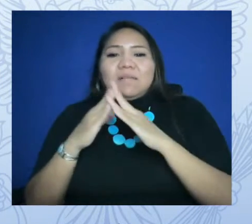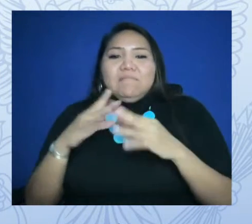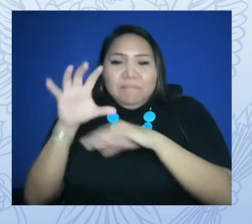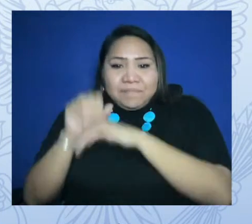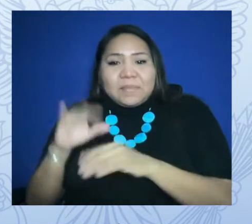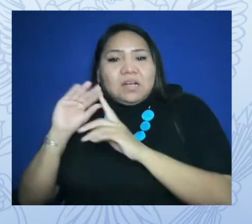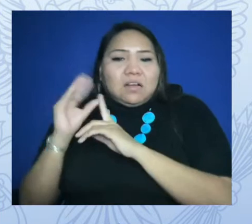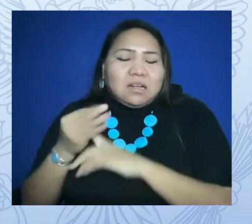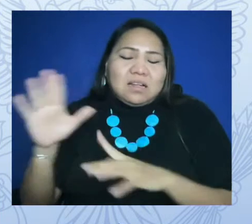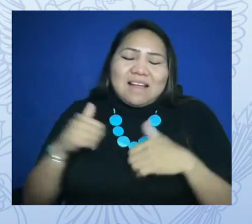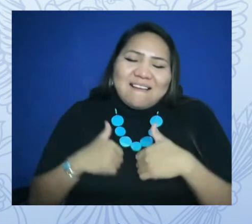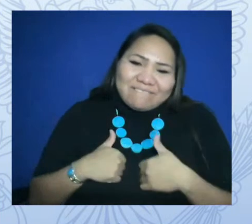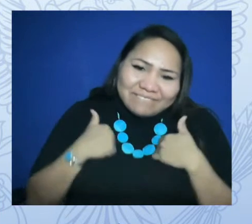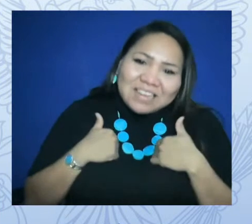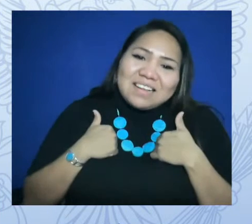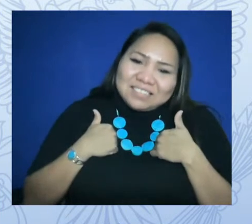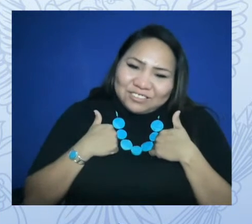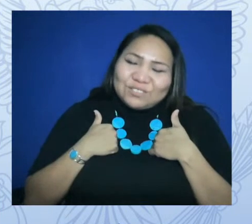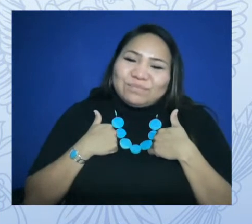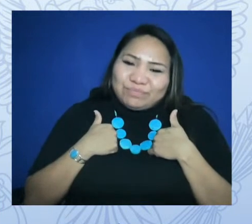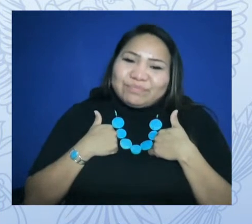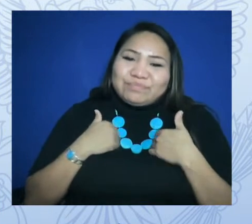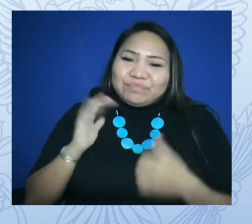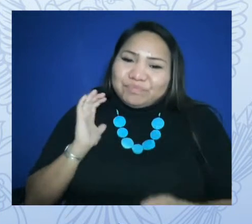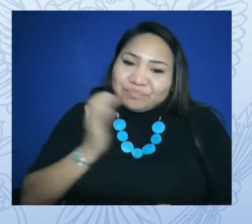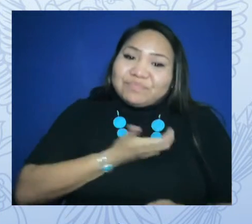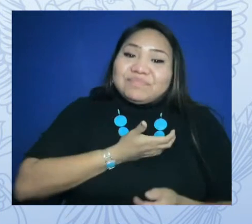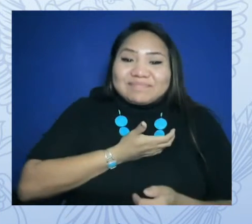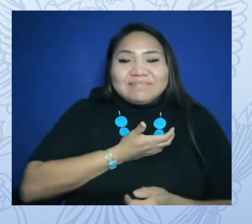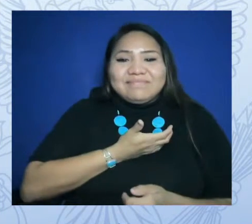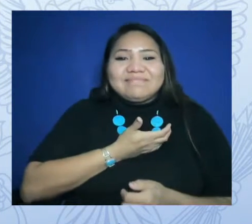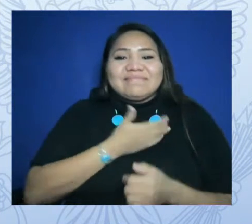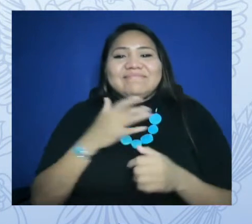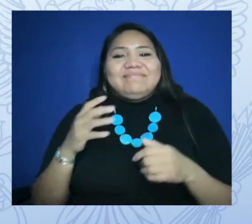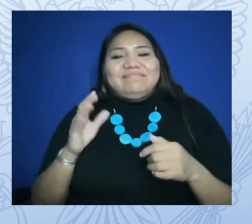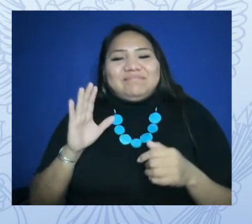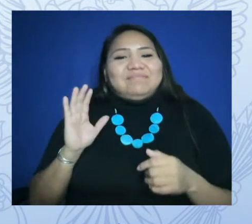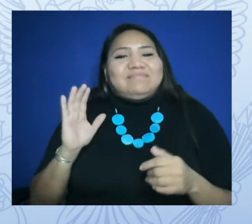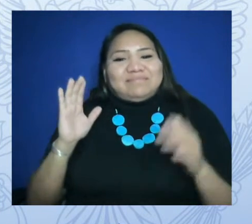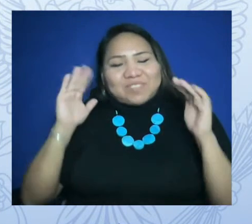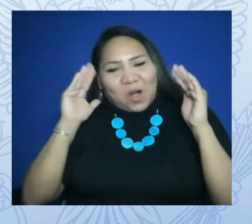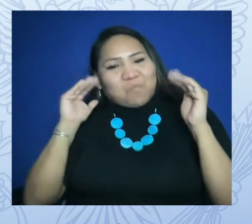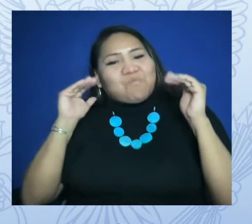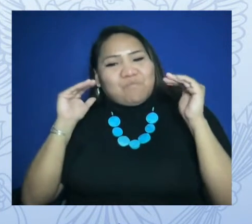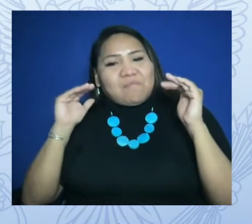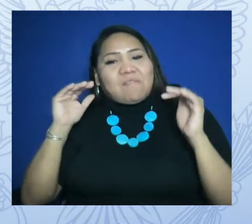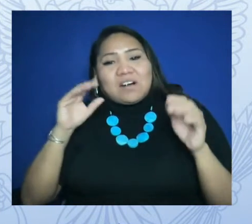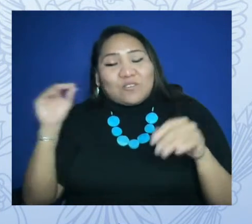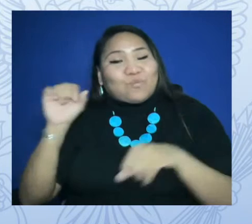And our hope for work and our hope and work for the future generations.